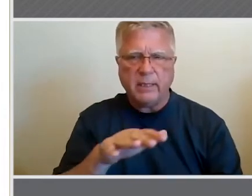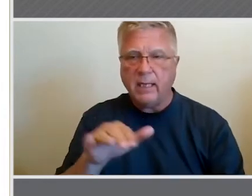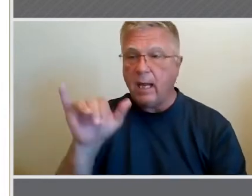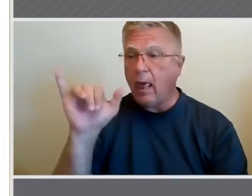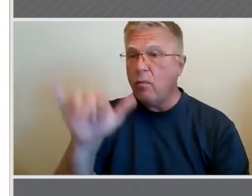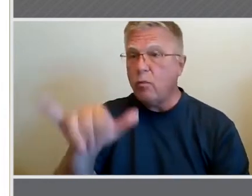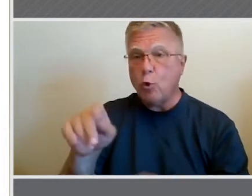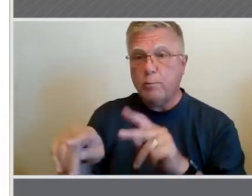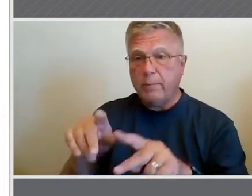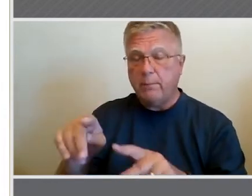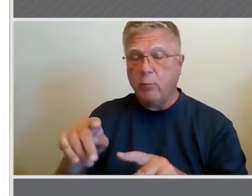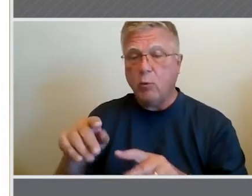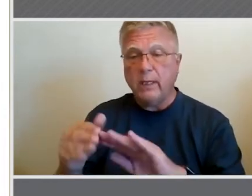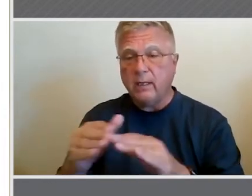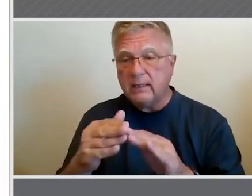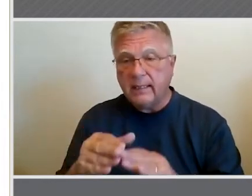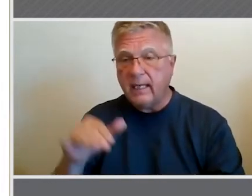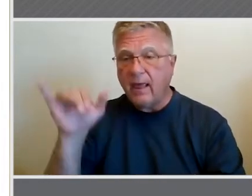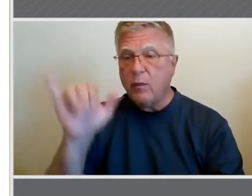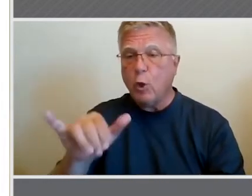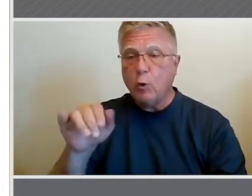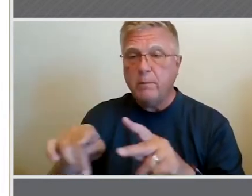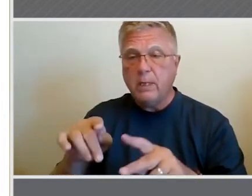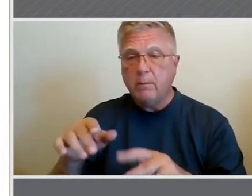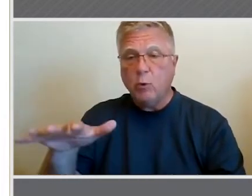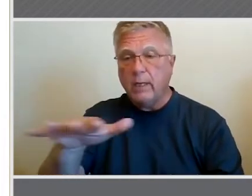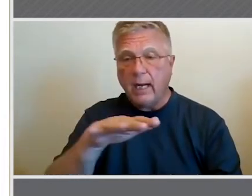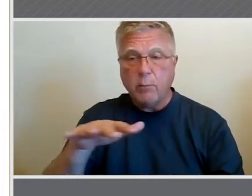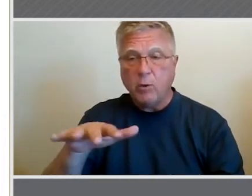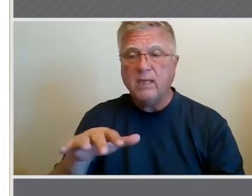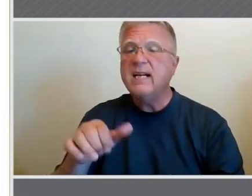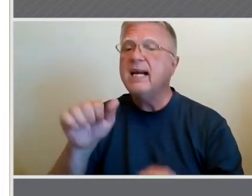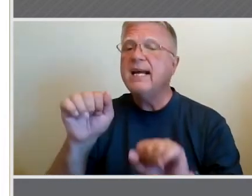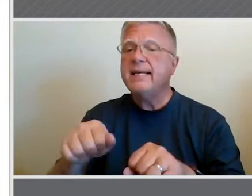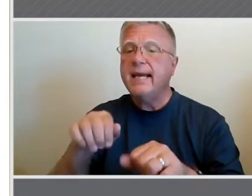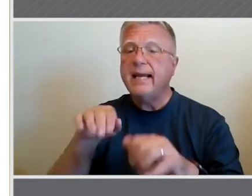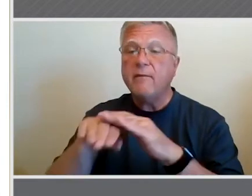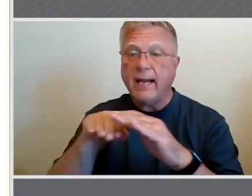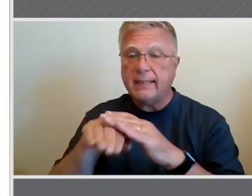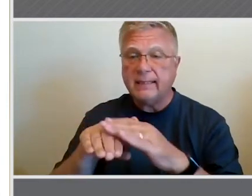in our neighborhoods have access to the jobs that have access to the tools and skill building